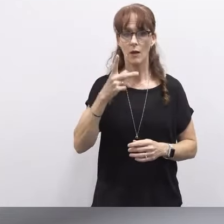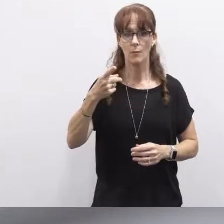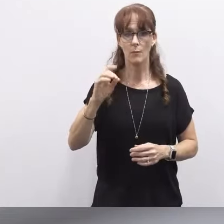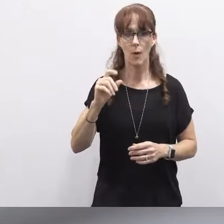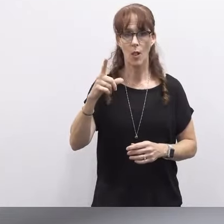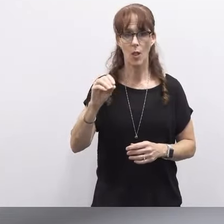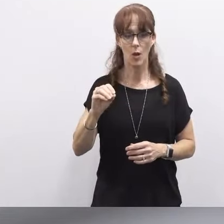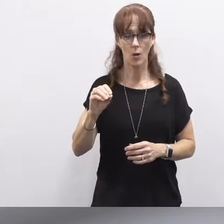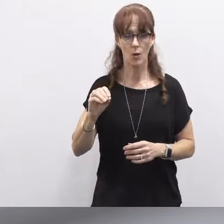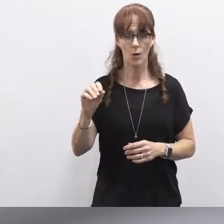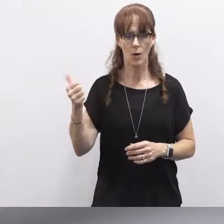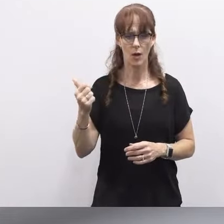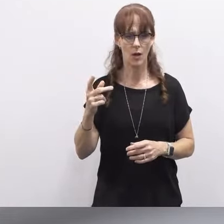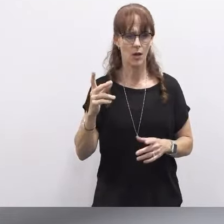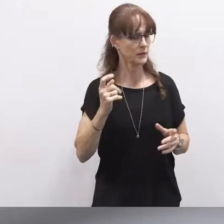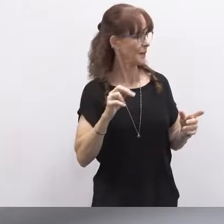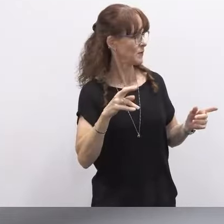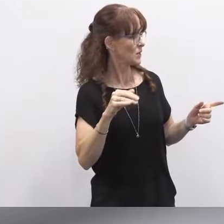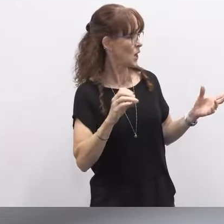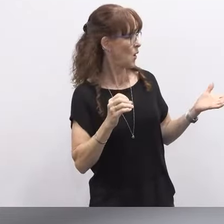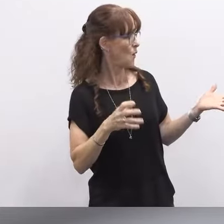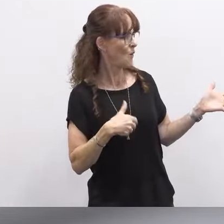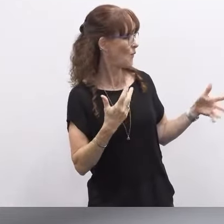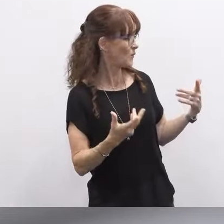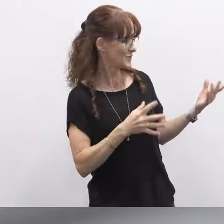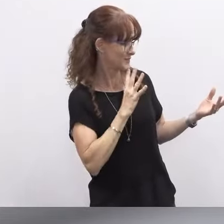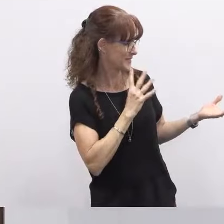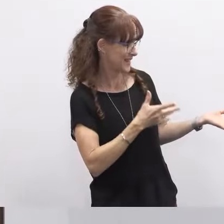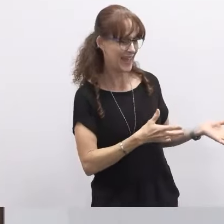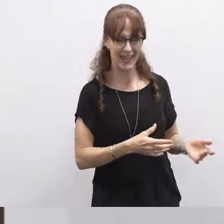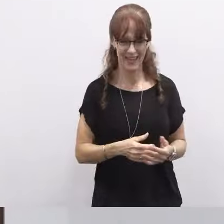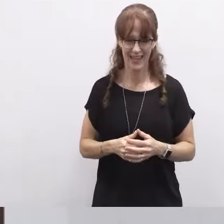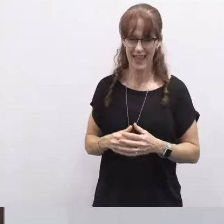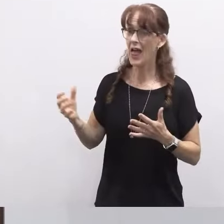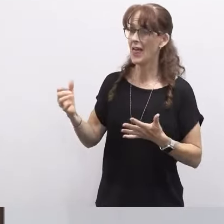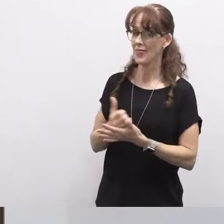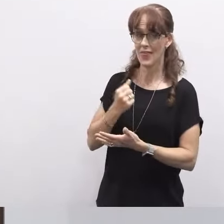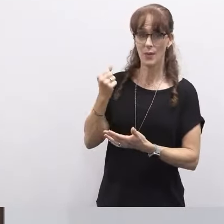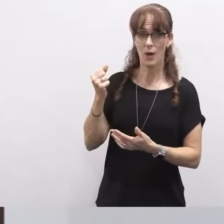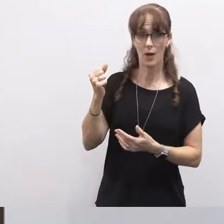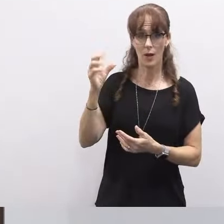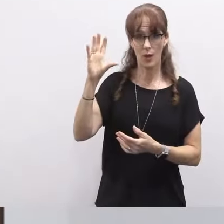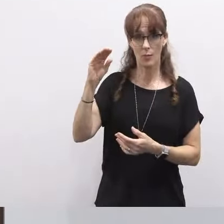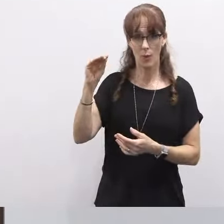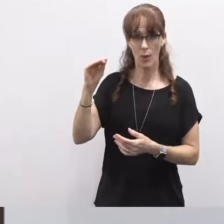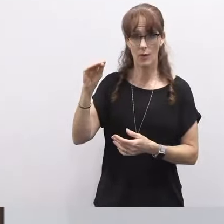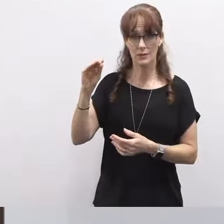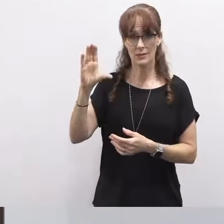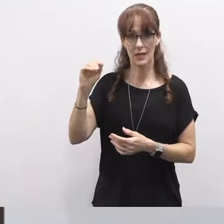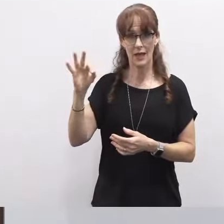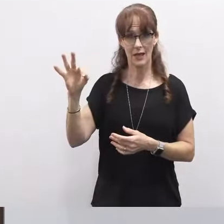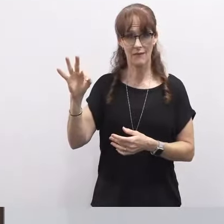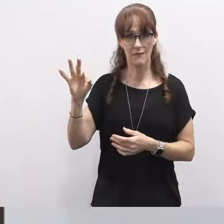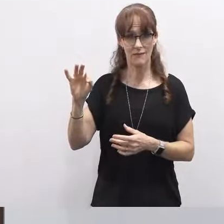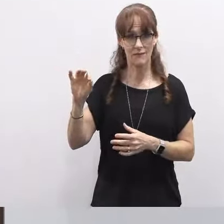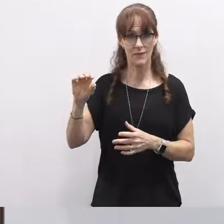Any others, Dr. Kim Marina that you wanna shout out? Yeah, they went, boys water polo team won CIF and other in the state